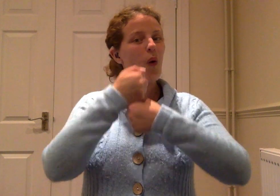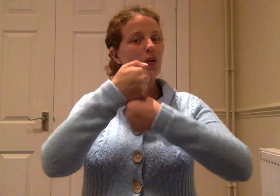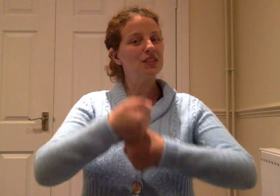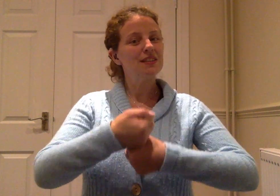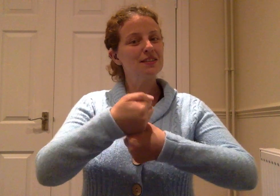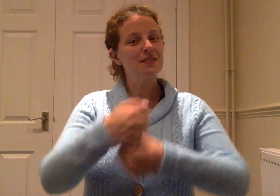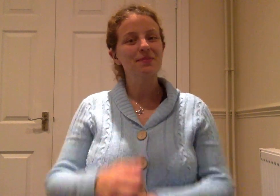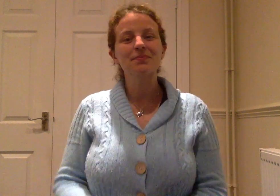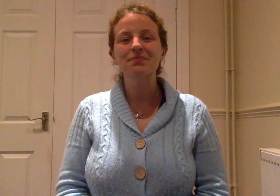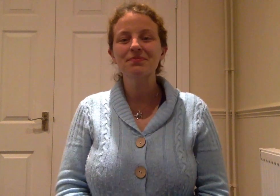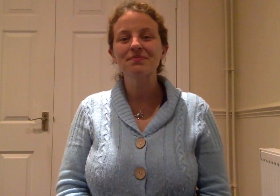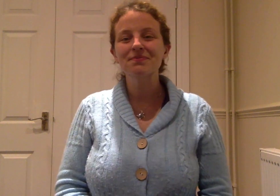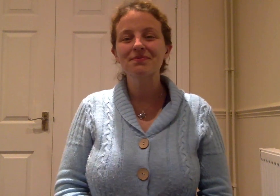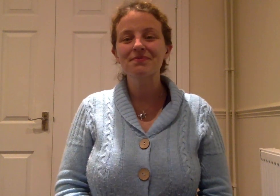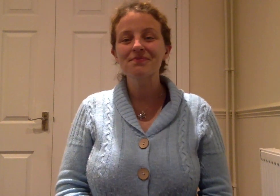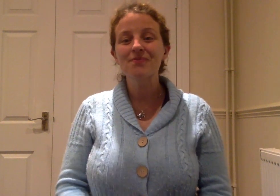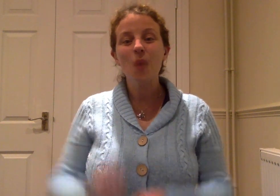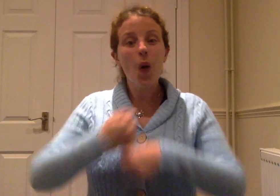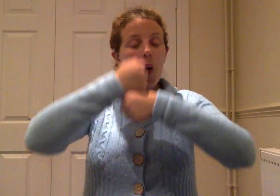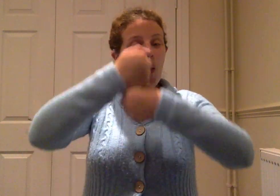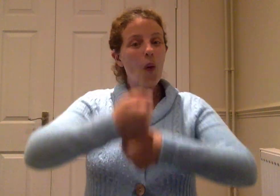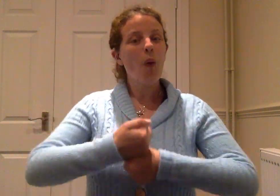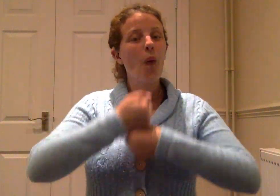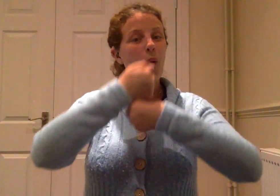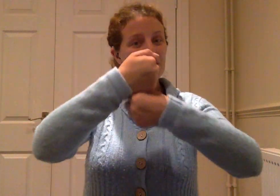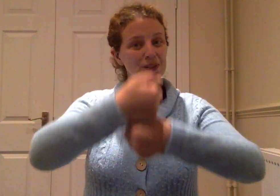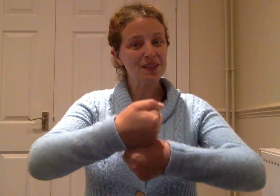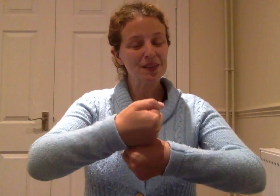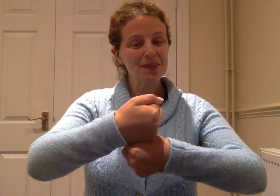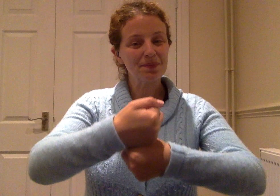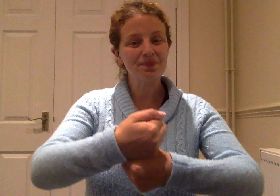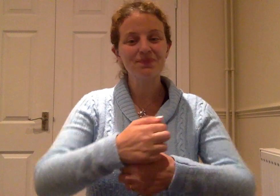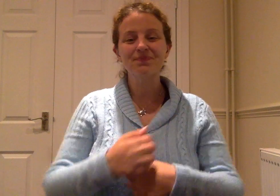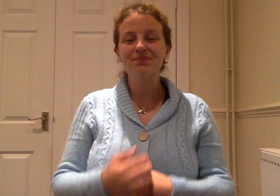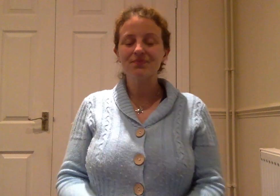Horse